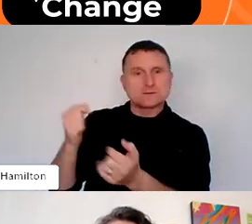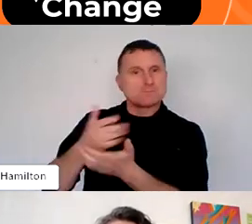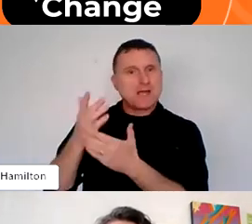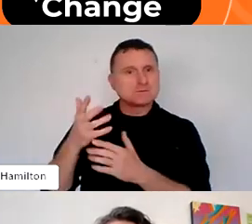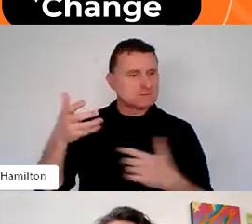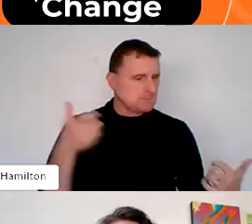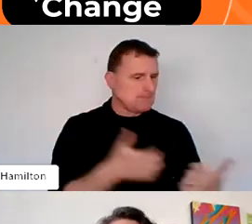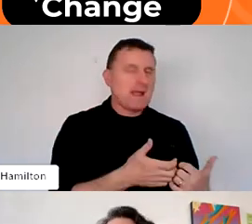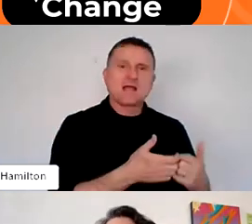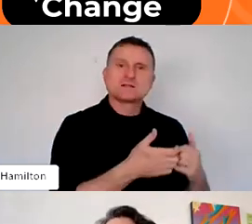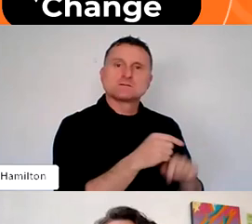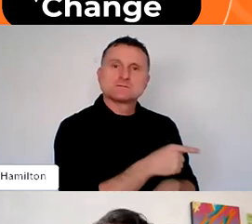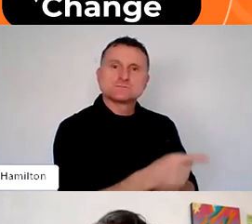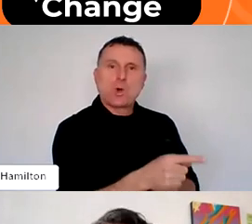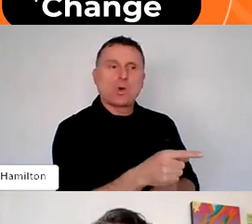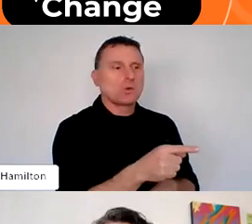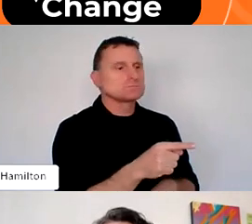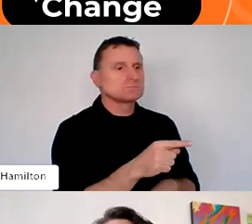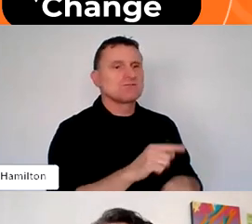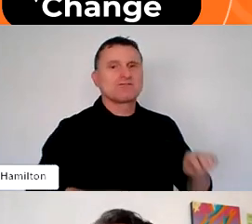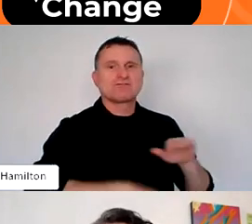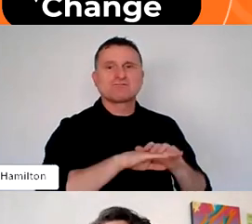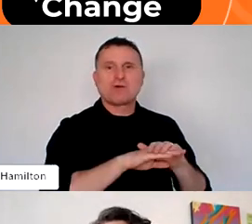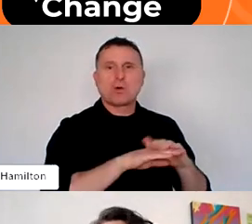should experience the full range of rights, and that includes all